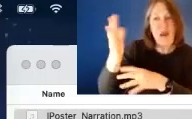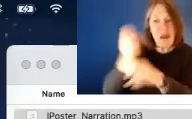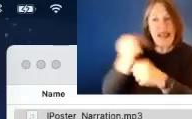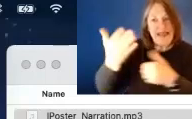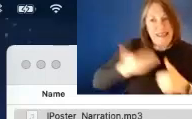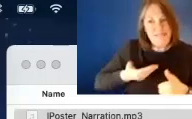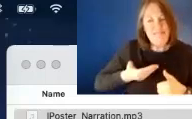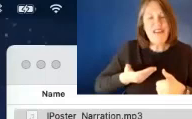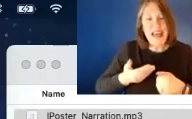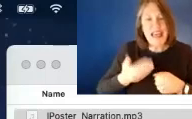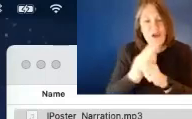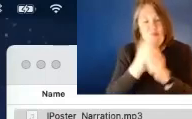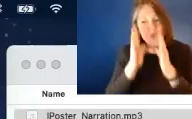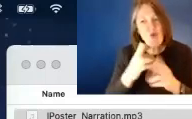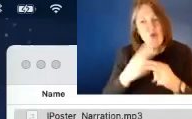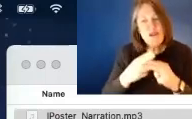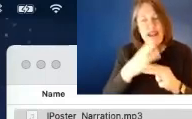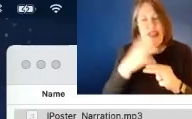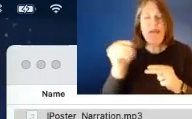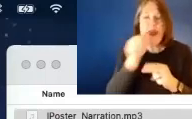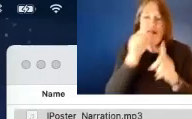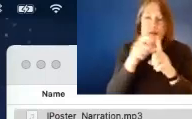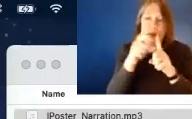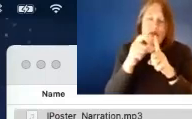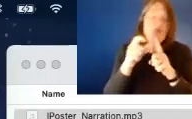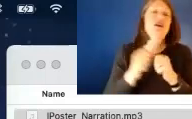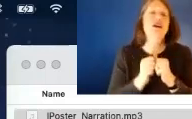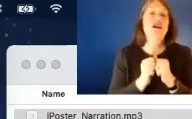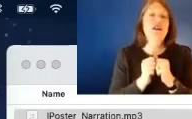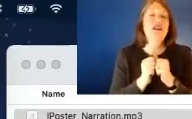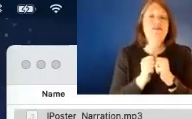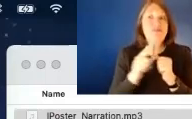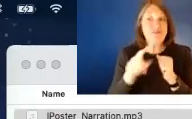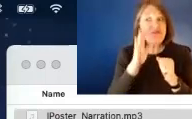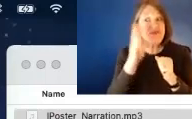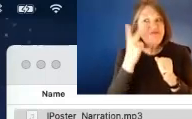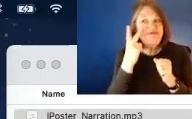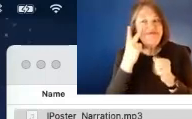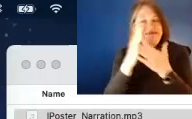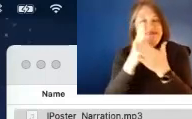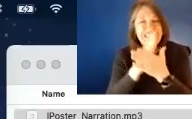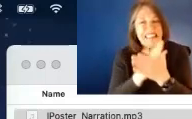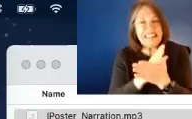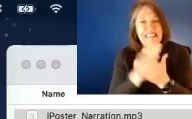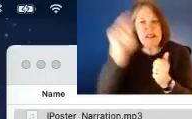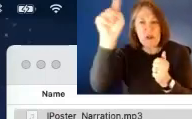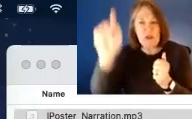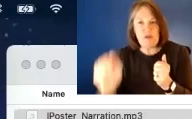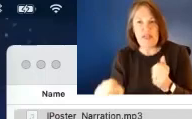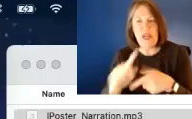a username and password. You will see a list of them over here want to add that.